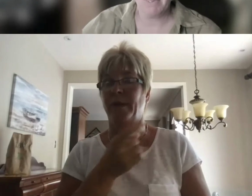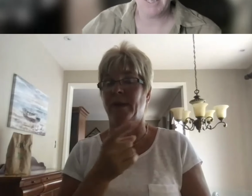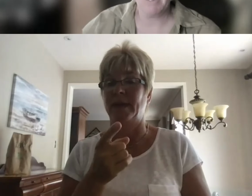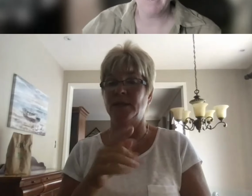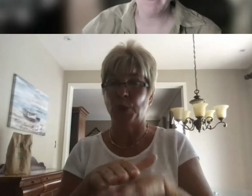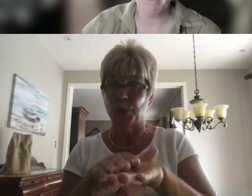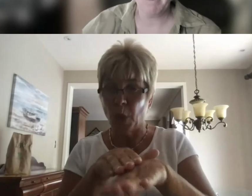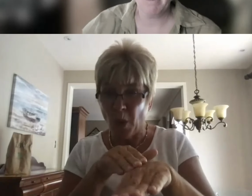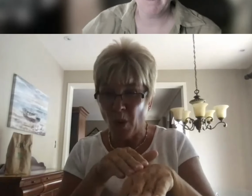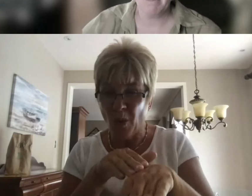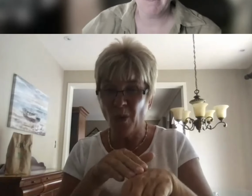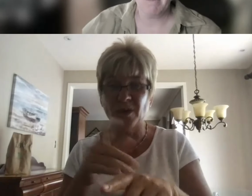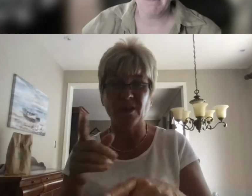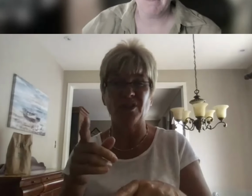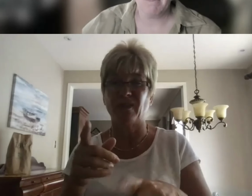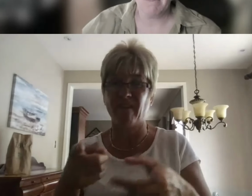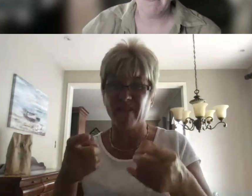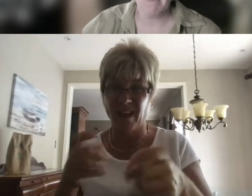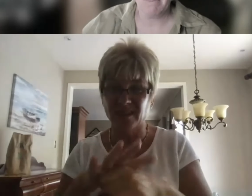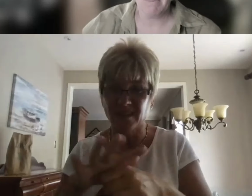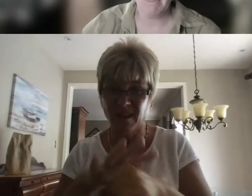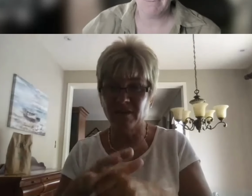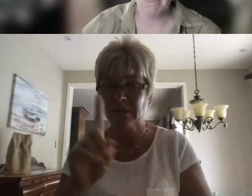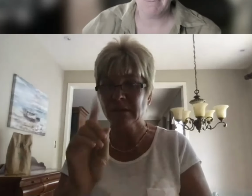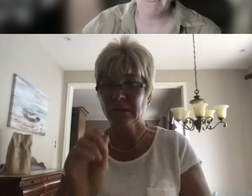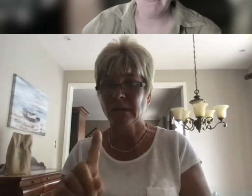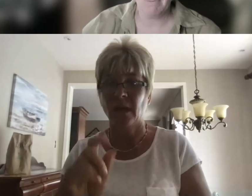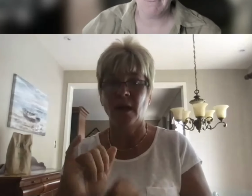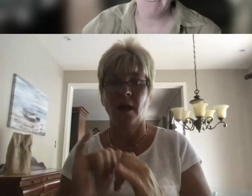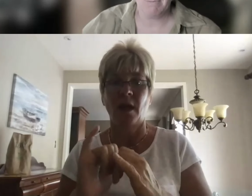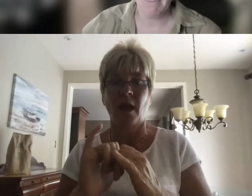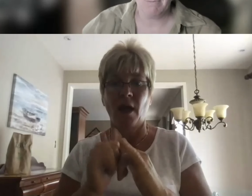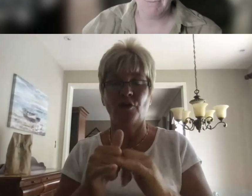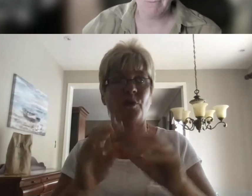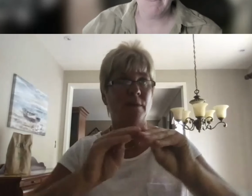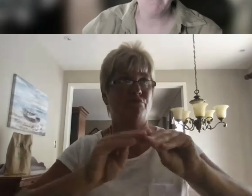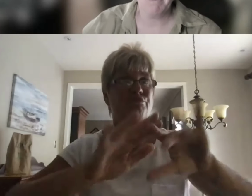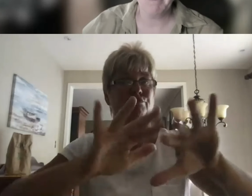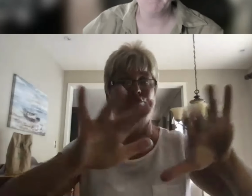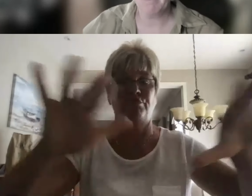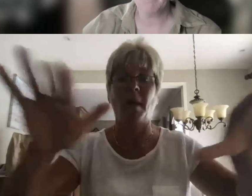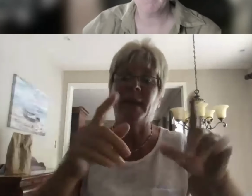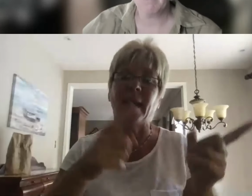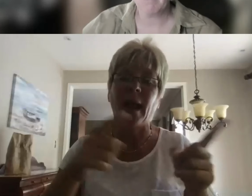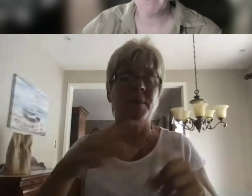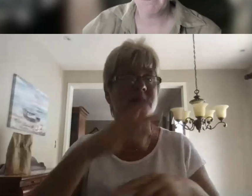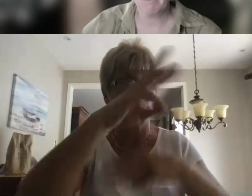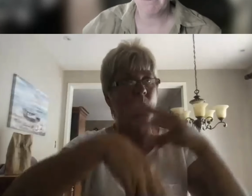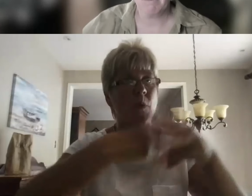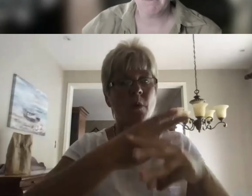How do we really help that beyond North America? Again, it's happening in other places as well. Where your program,